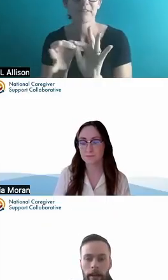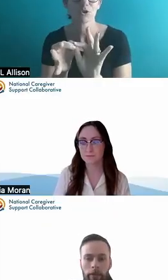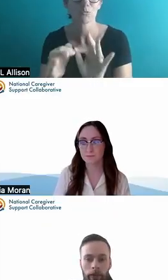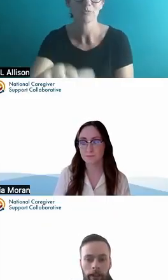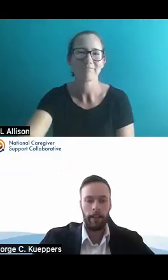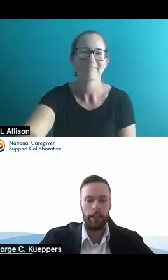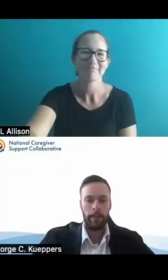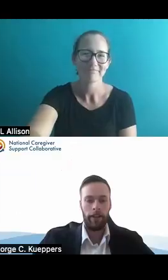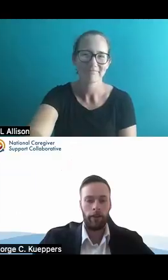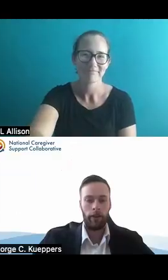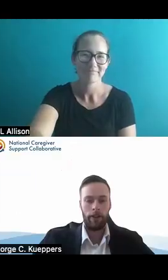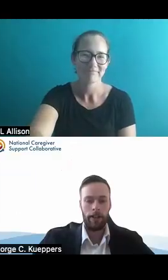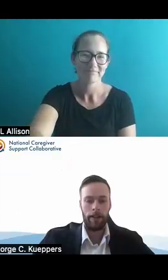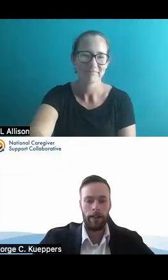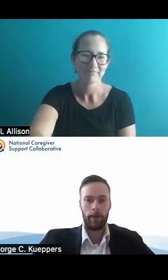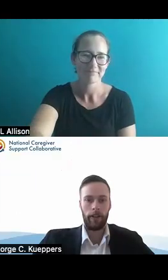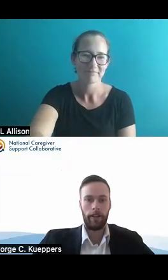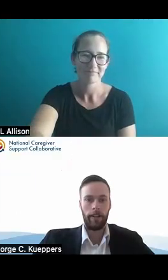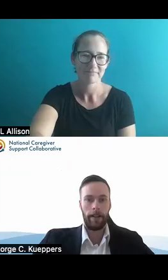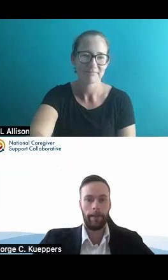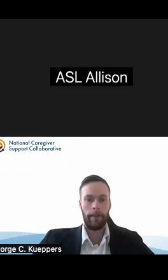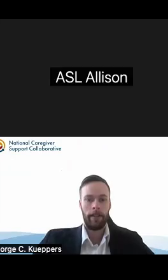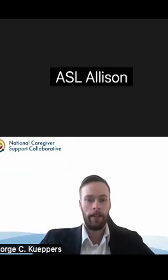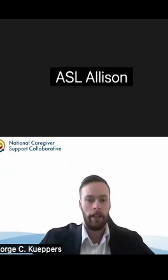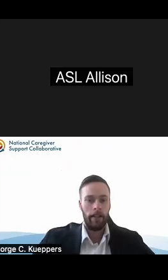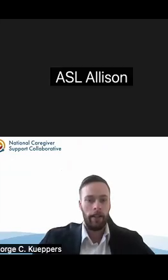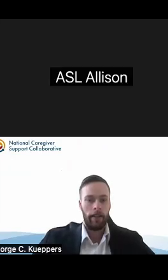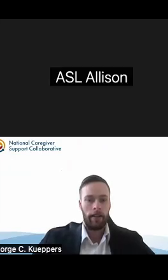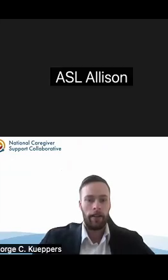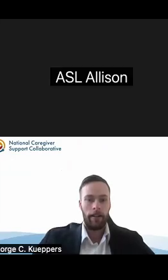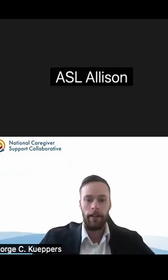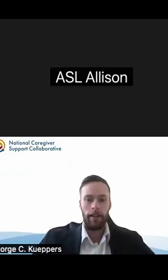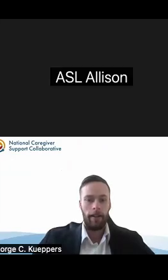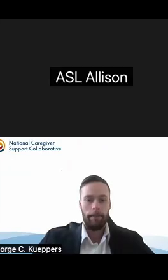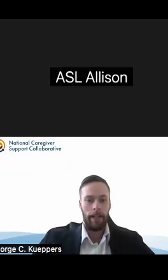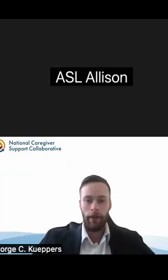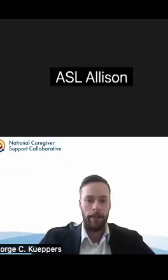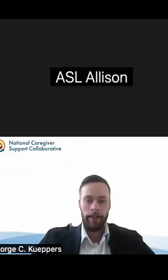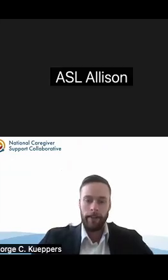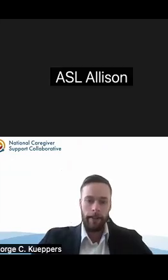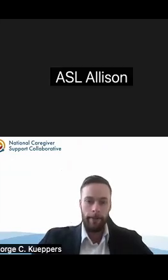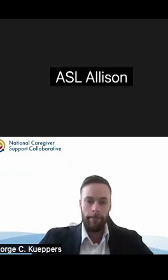Absolutely and thanks for the question. It's a good one. There are many ways,